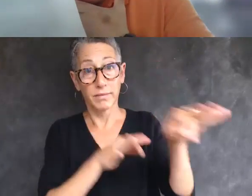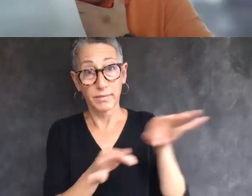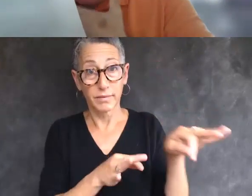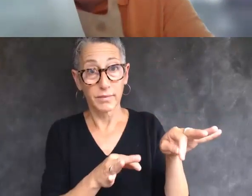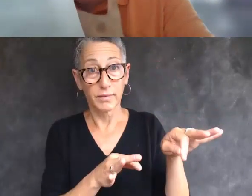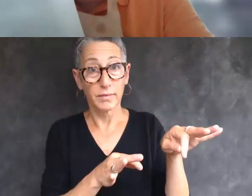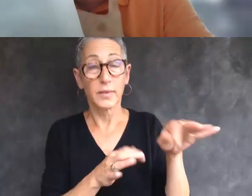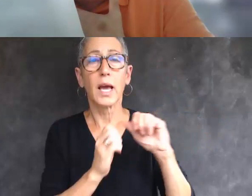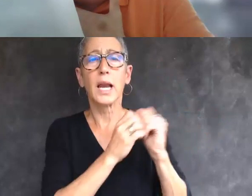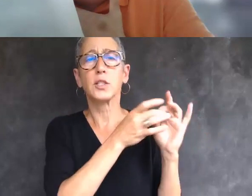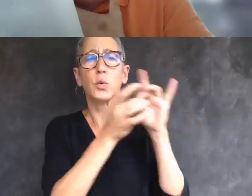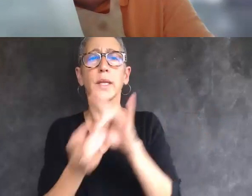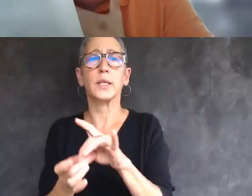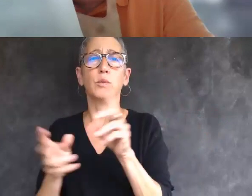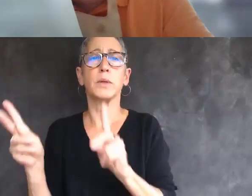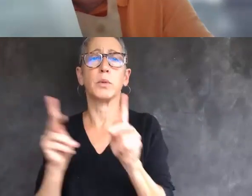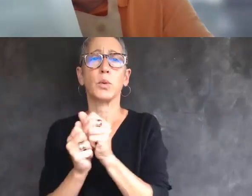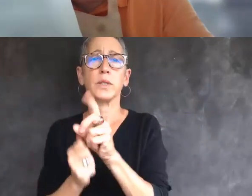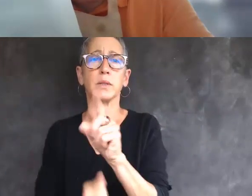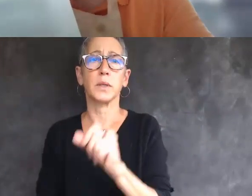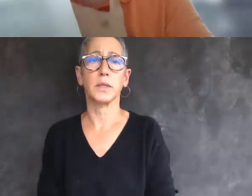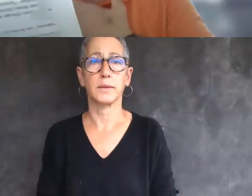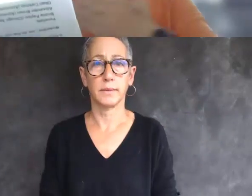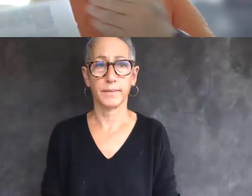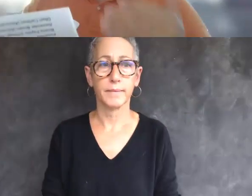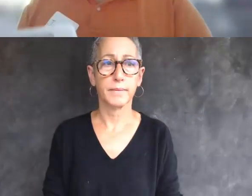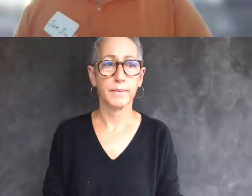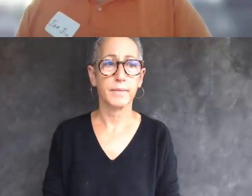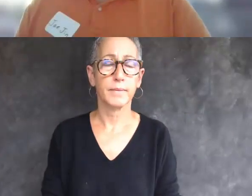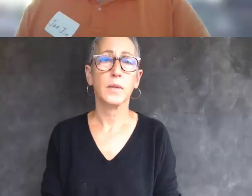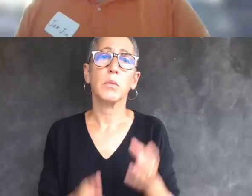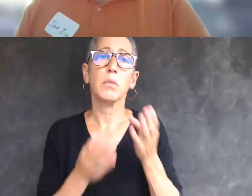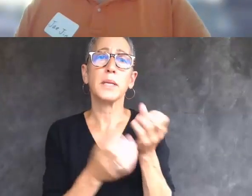What does public safety require for people with disabilities?